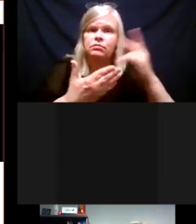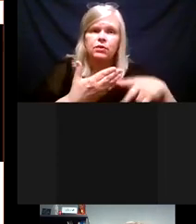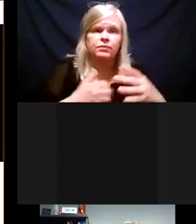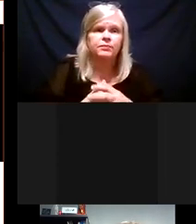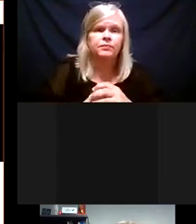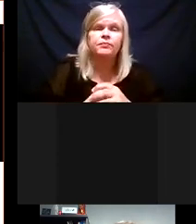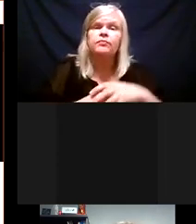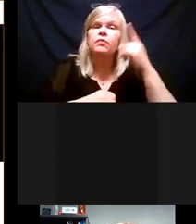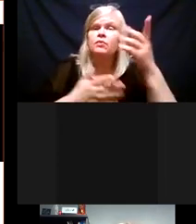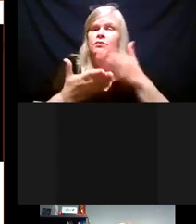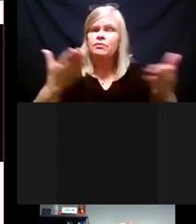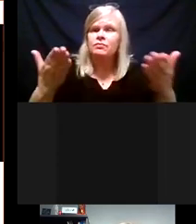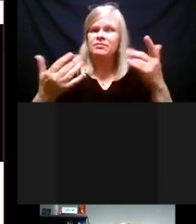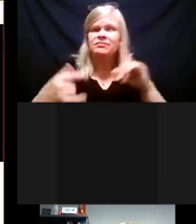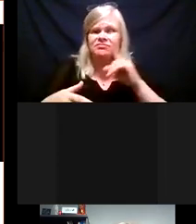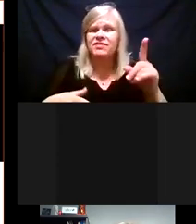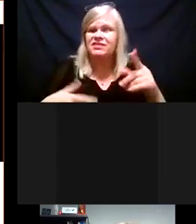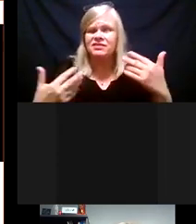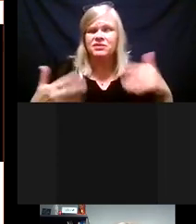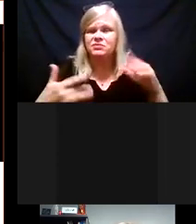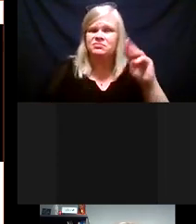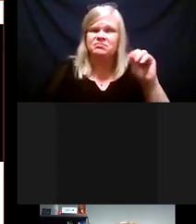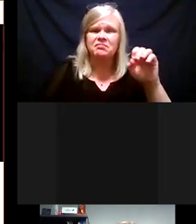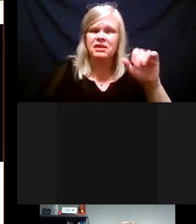MESSY AND YOU MAY END UP COMING TO DEAL WITH AS AN ADVOCATE,